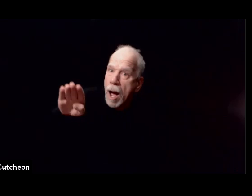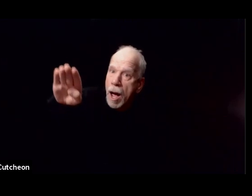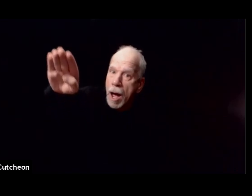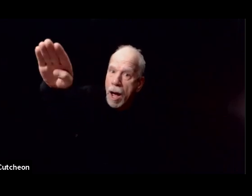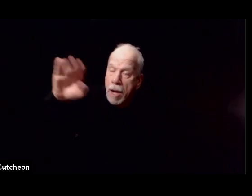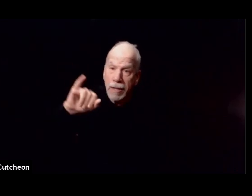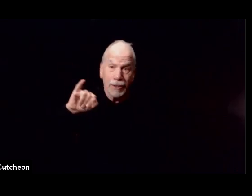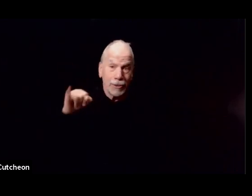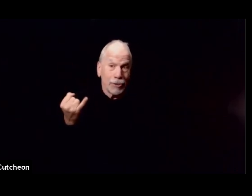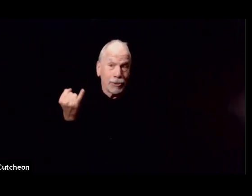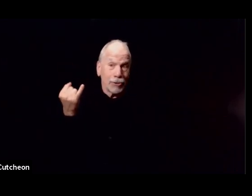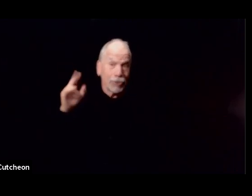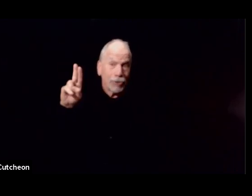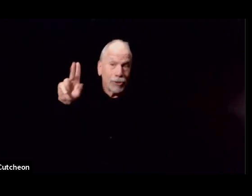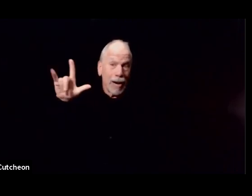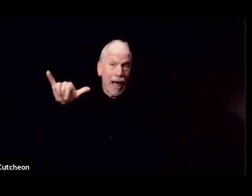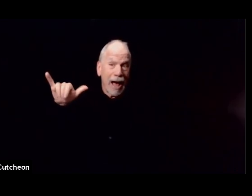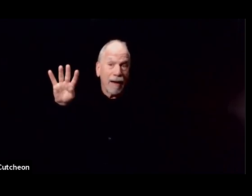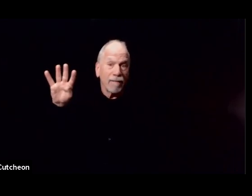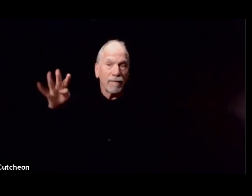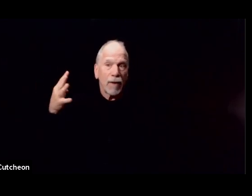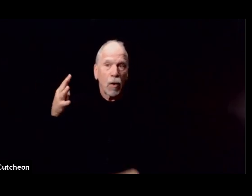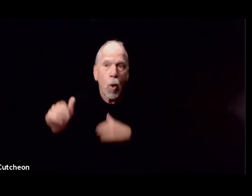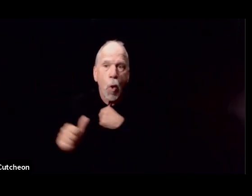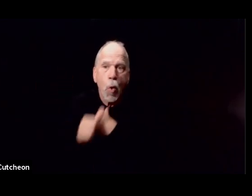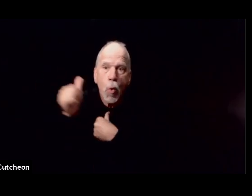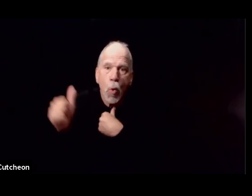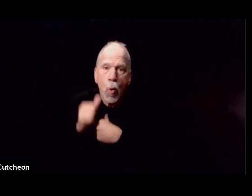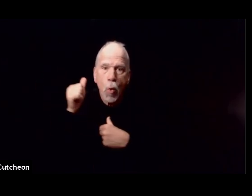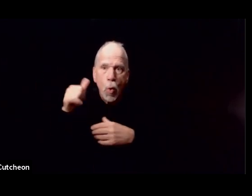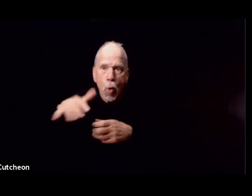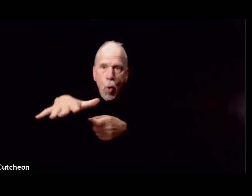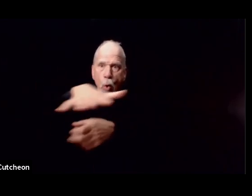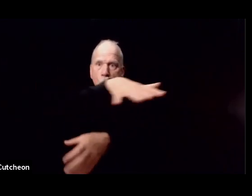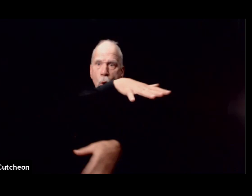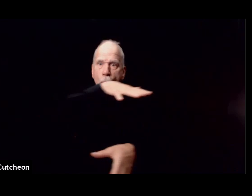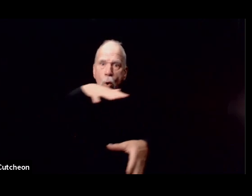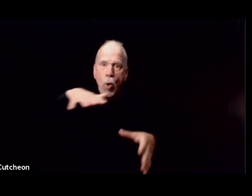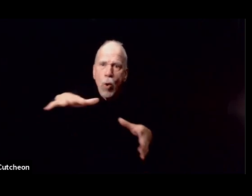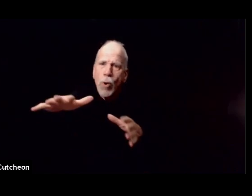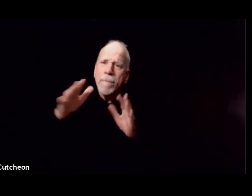car accidents and other accidents and so you know, whether it's fireworks or social distancing